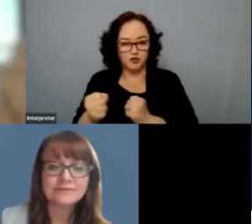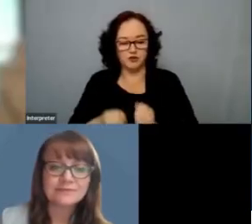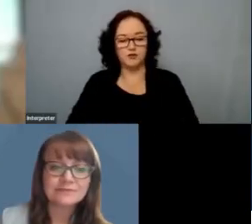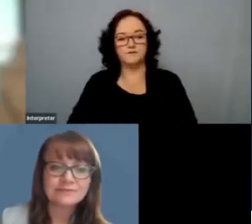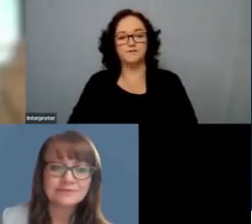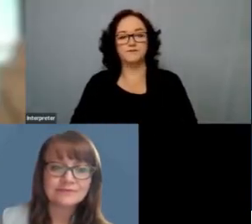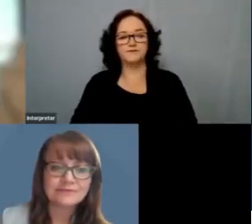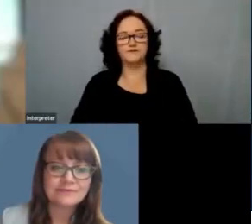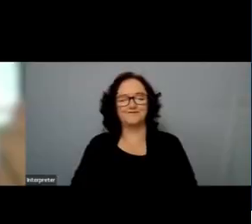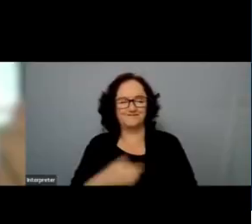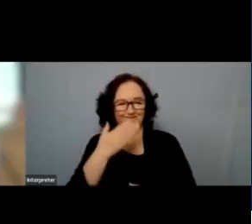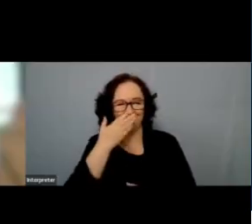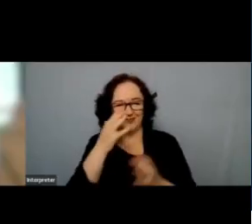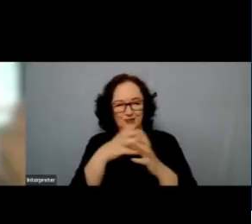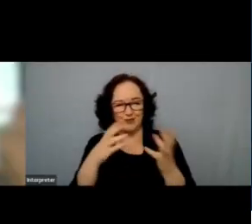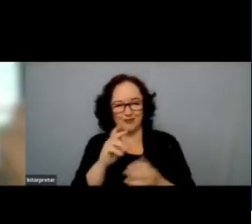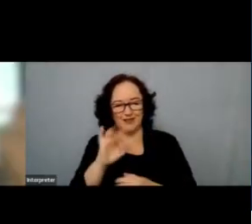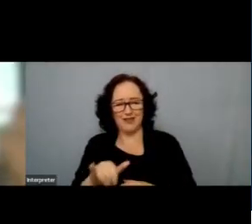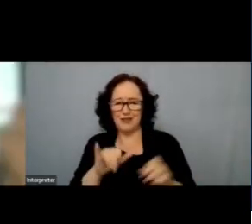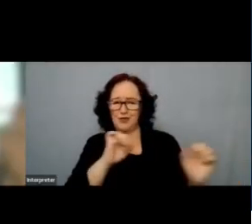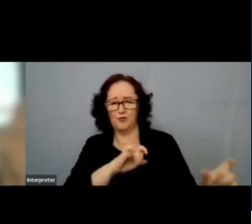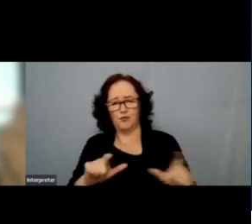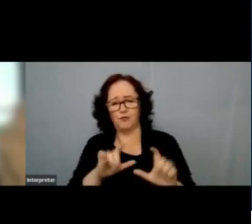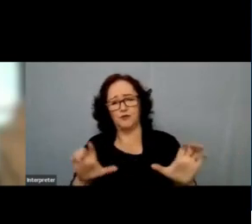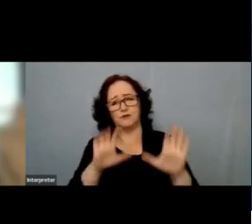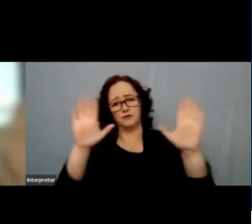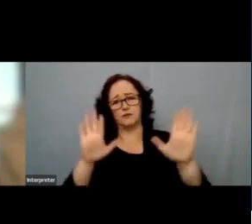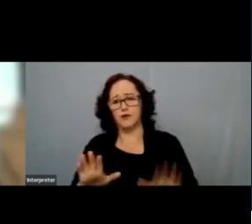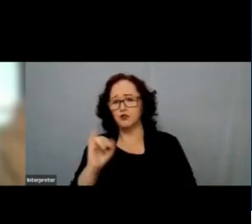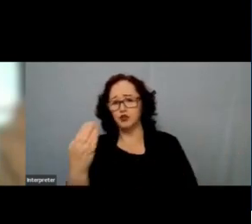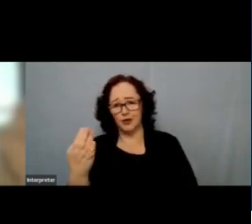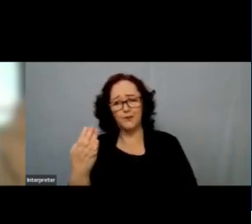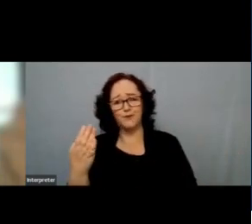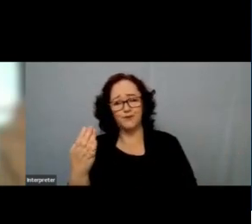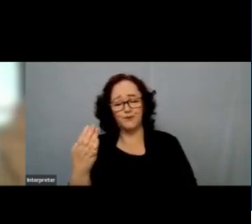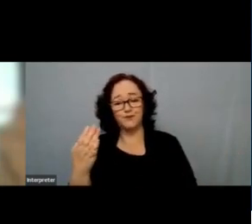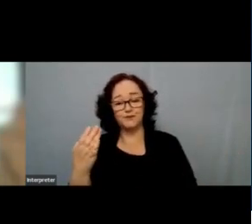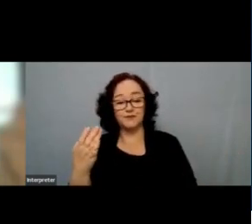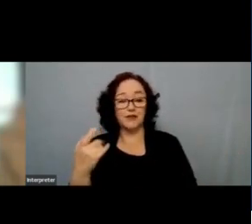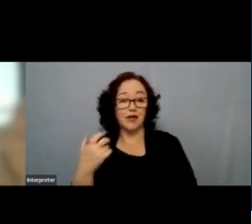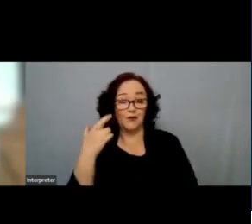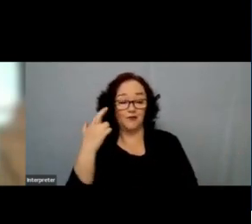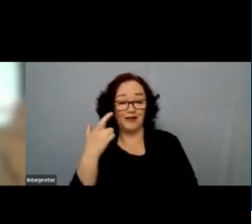June Klein-Bacon: Thank you so much, Kelly. You guys all did such a great job that I realized I didn't take the time to describe myself the first time